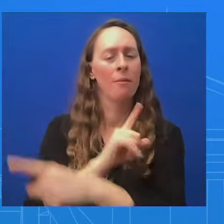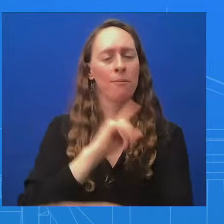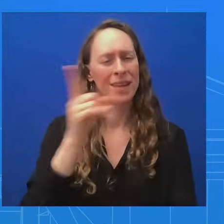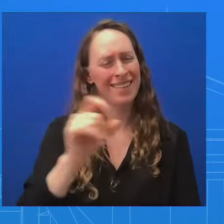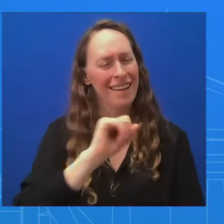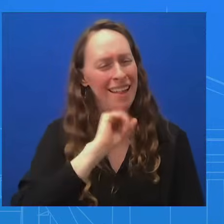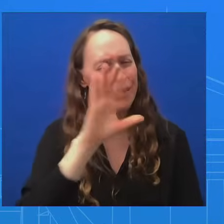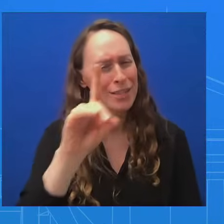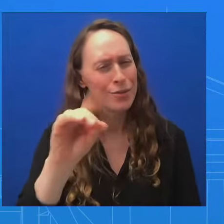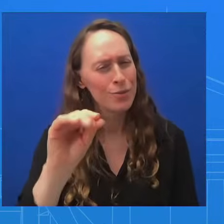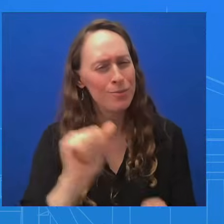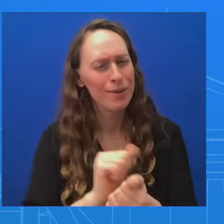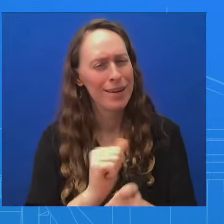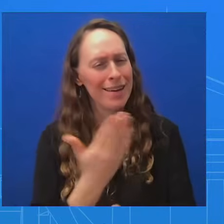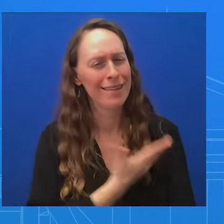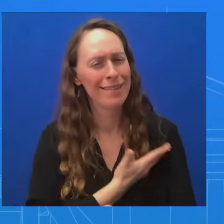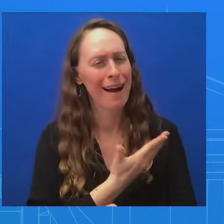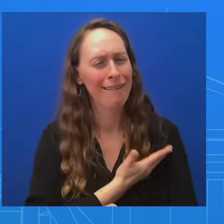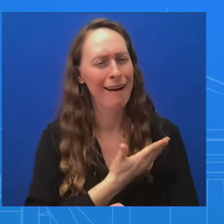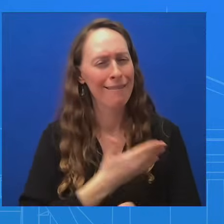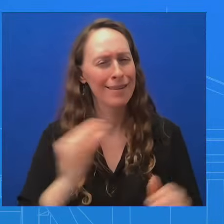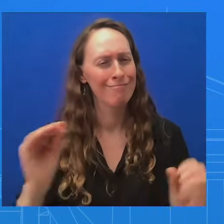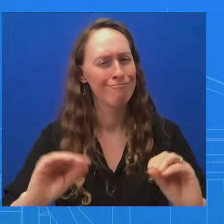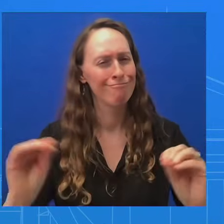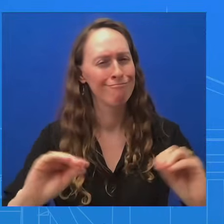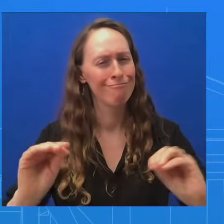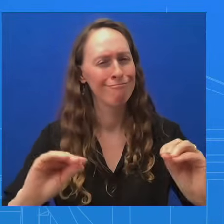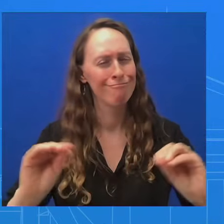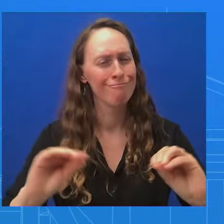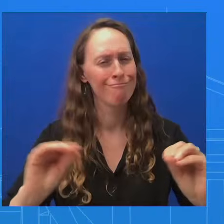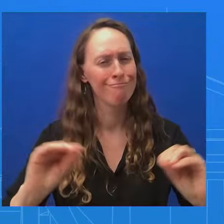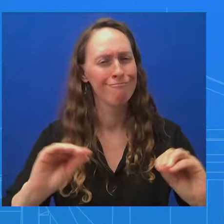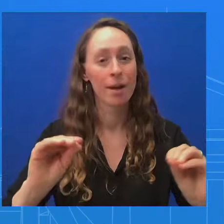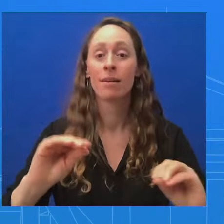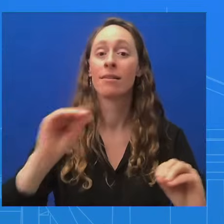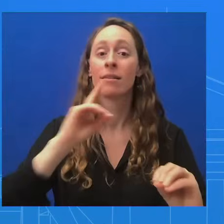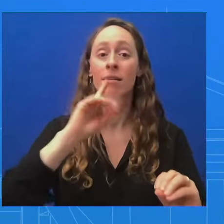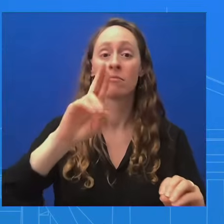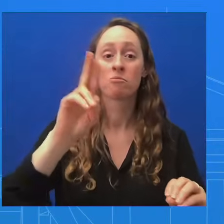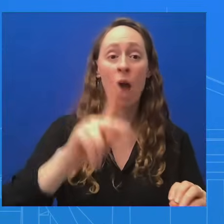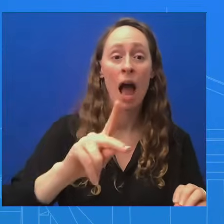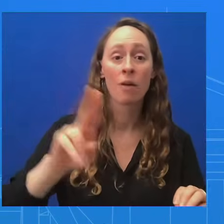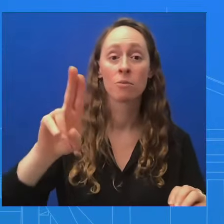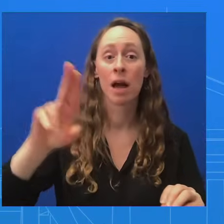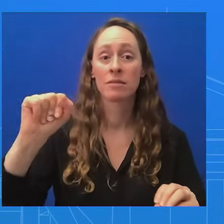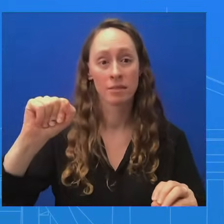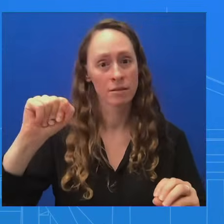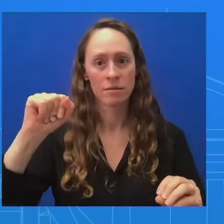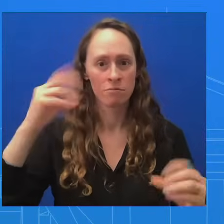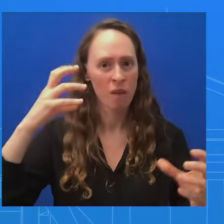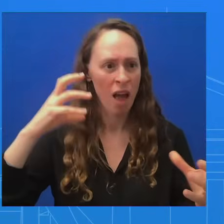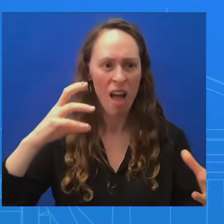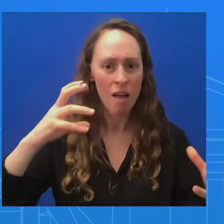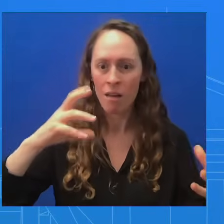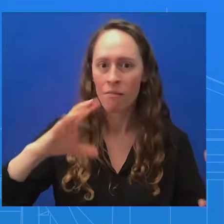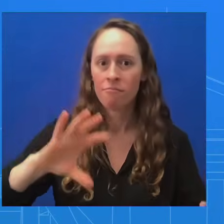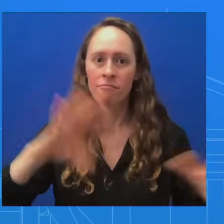We're simply trying to do two things. We're trying to defend our Navy ships and sailors and the Navy ships and sailors of other nations that are in the Red Sea with us.